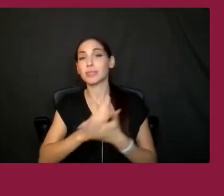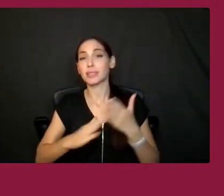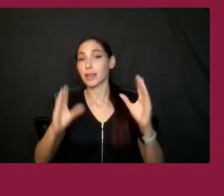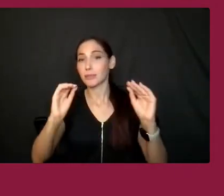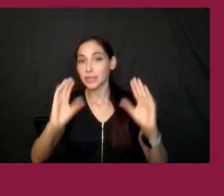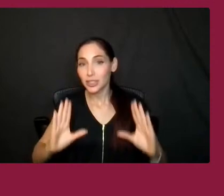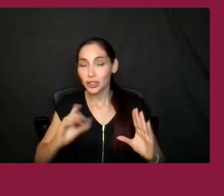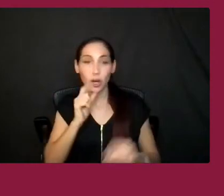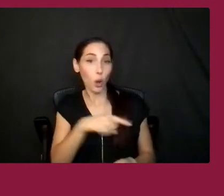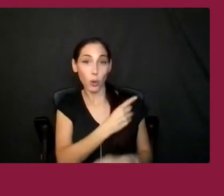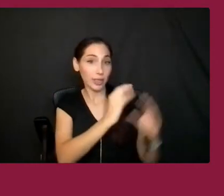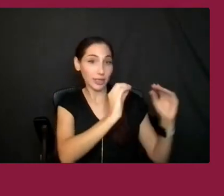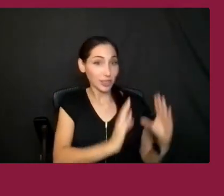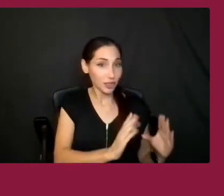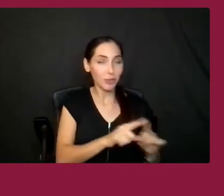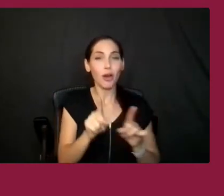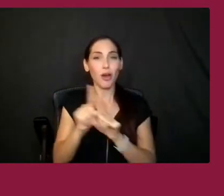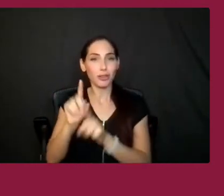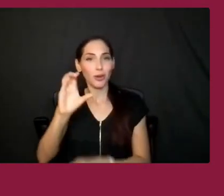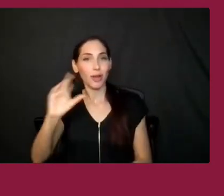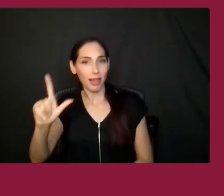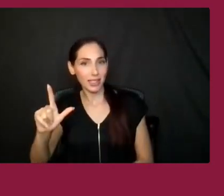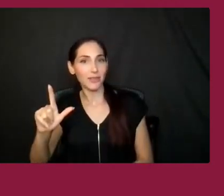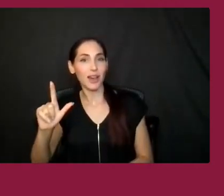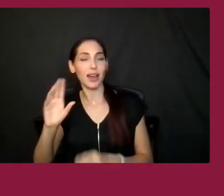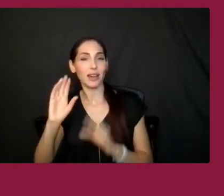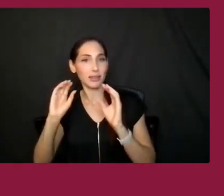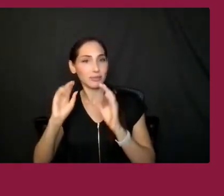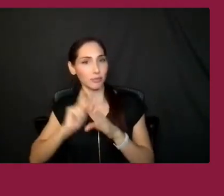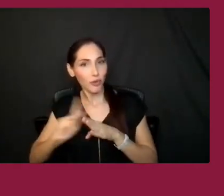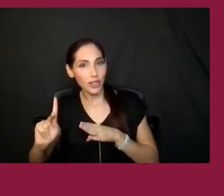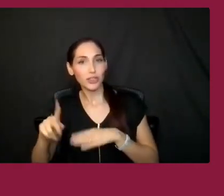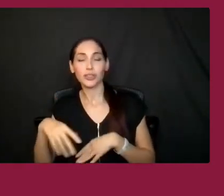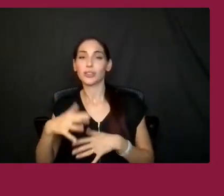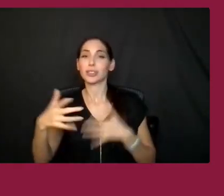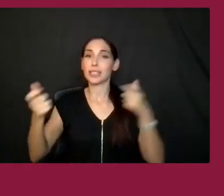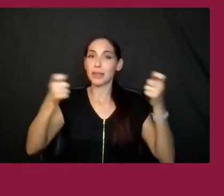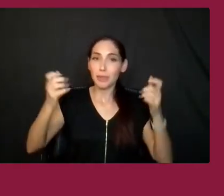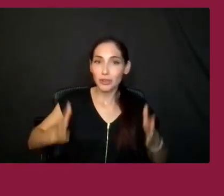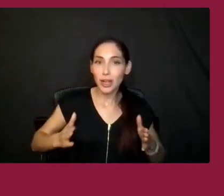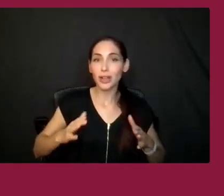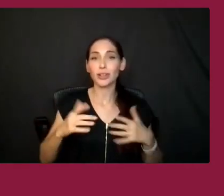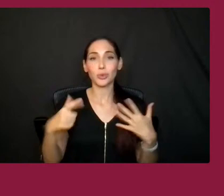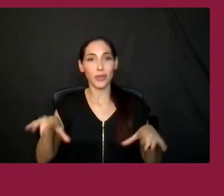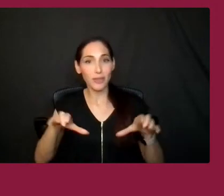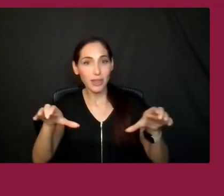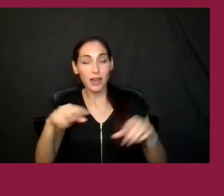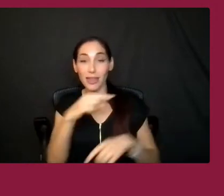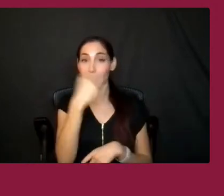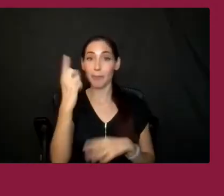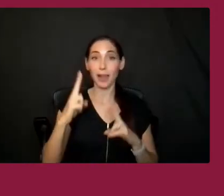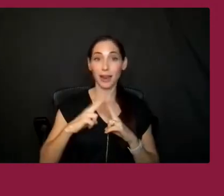faculty, but also our classified professionals and administrators have done. The Black Excellence Award, uh, Educator Excellence Awards